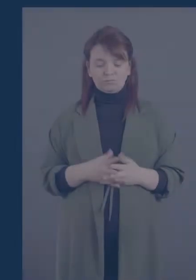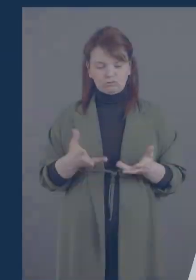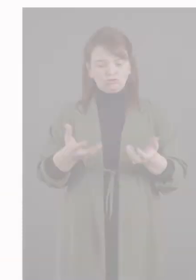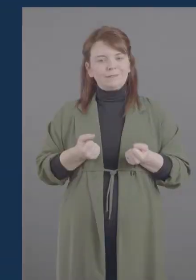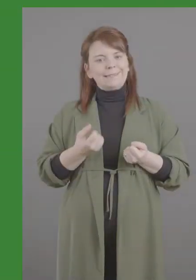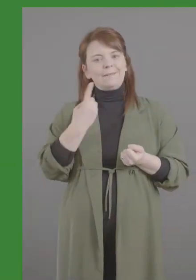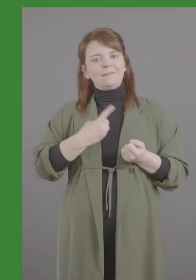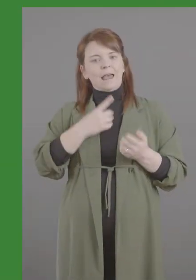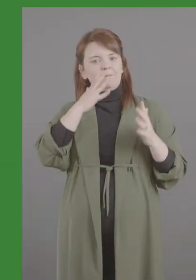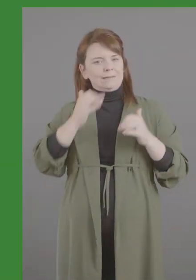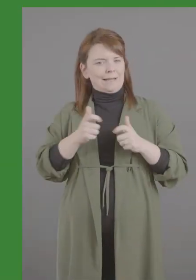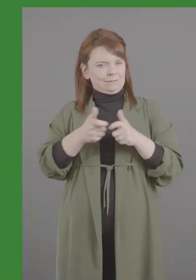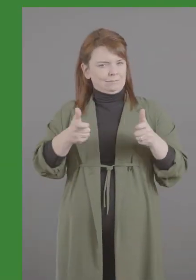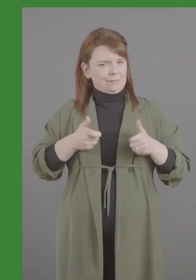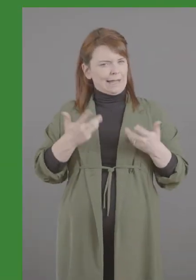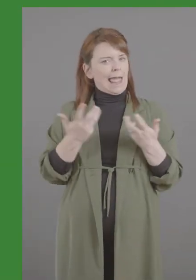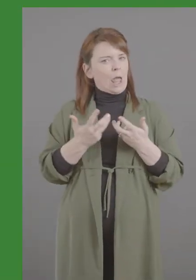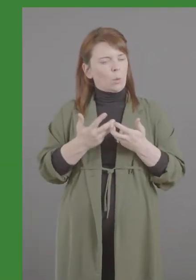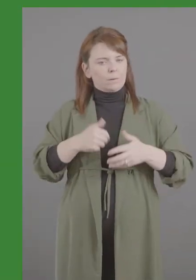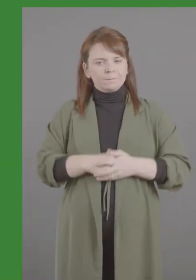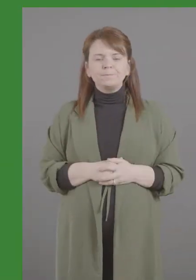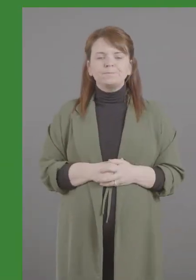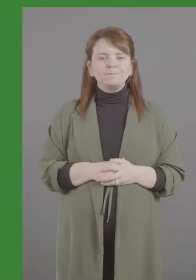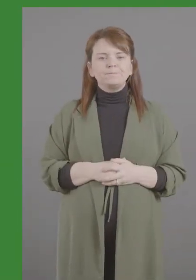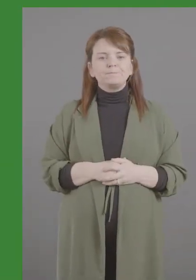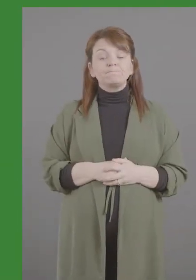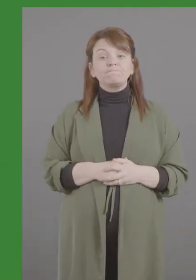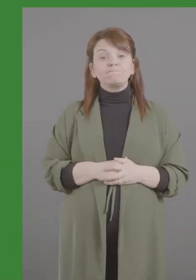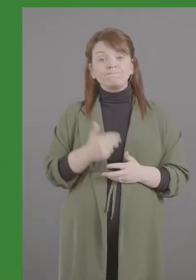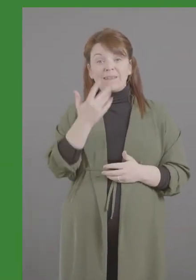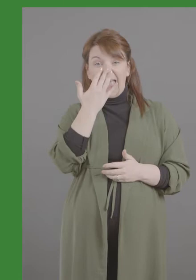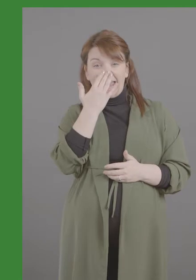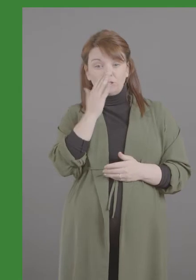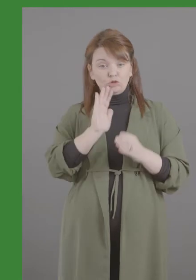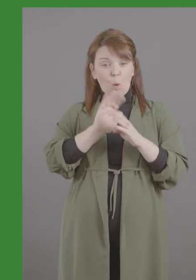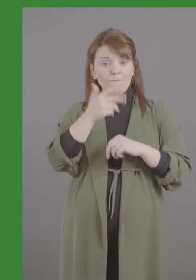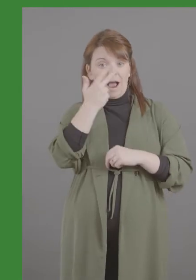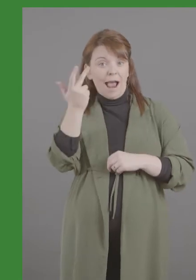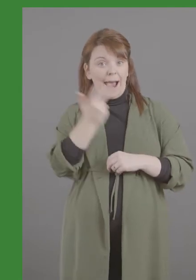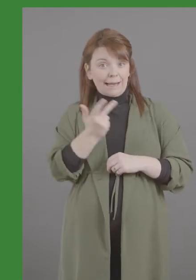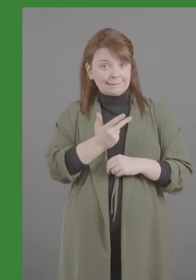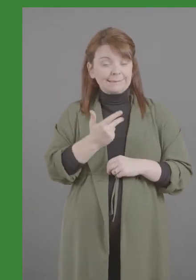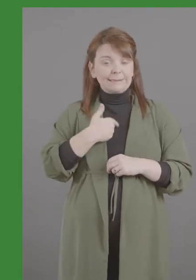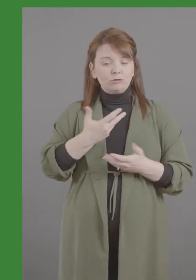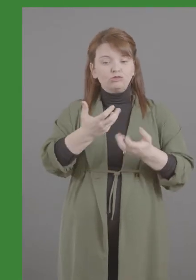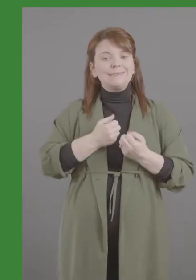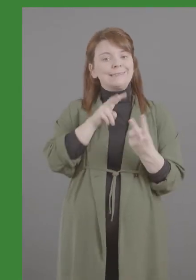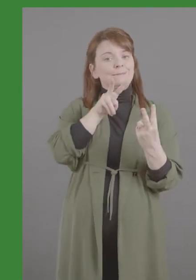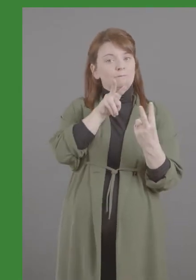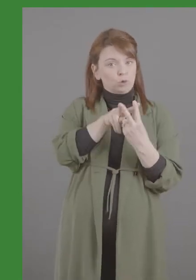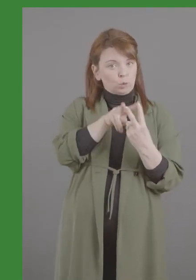How do people get self-test kits? If you are over 18 you can receive your kits in two main ways.